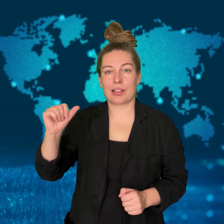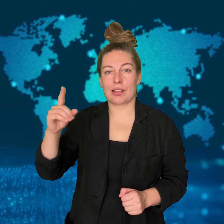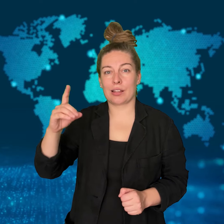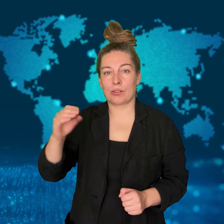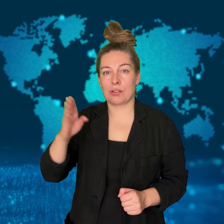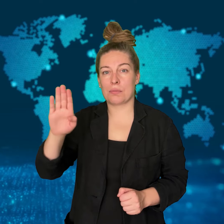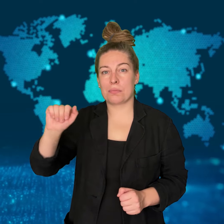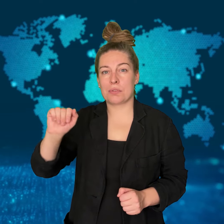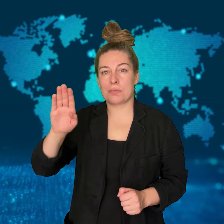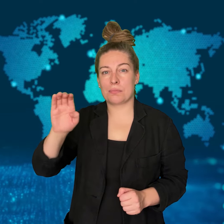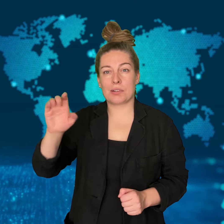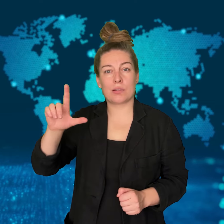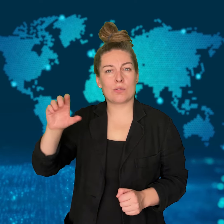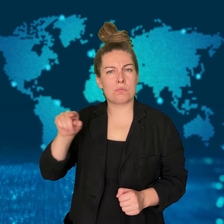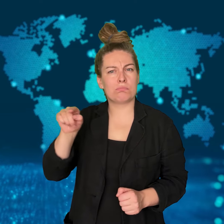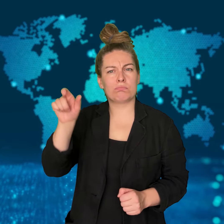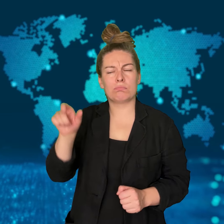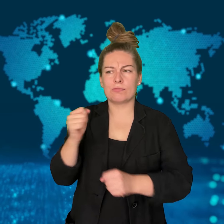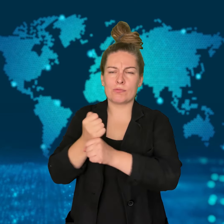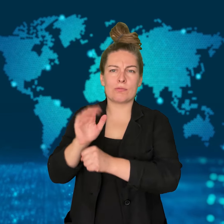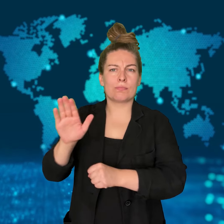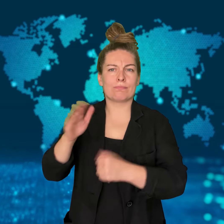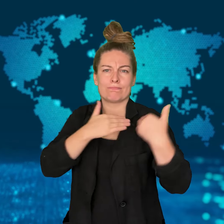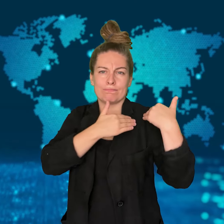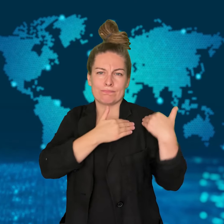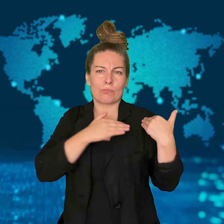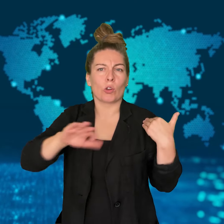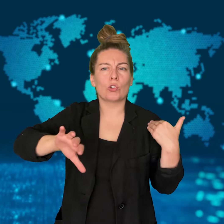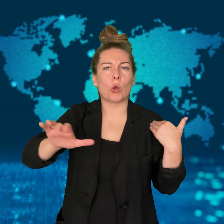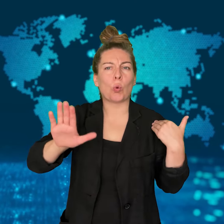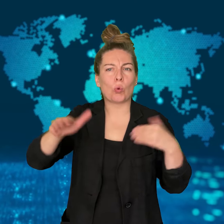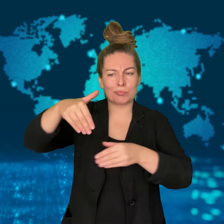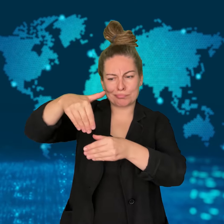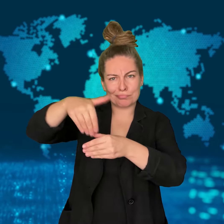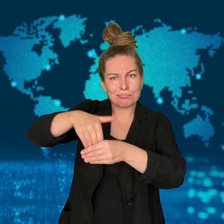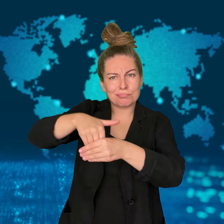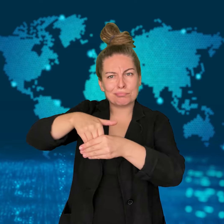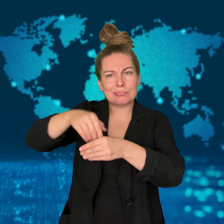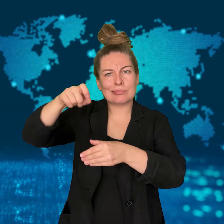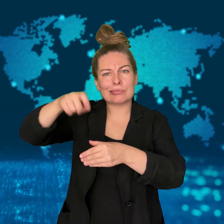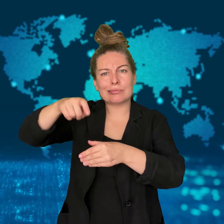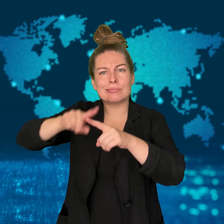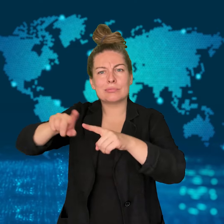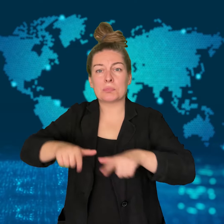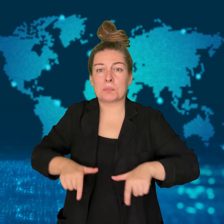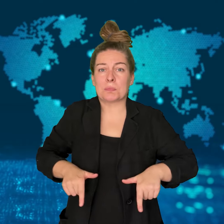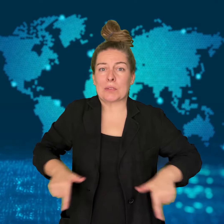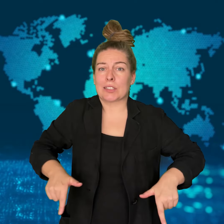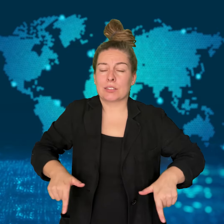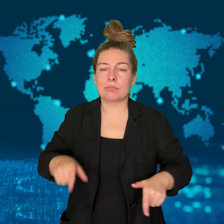Diosdado Babello, the country's Interior Minister,